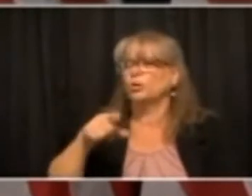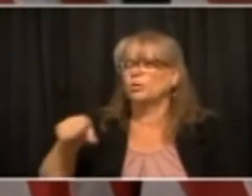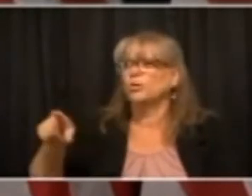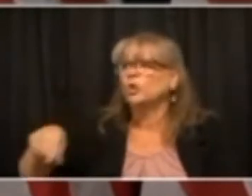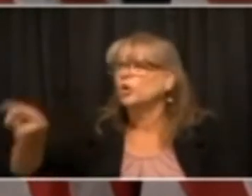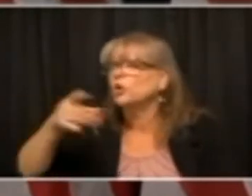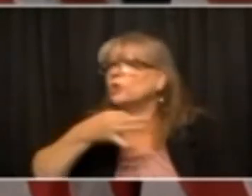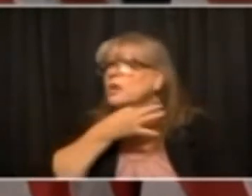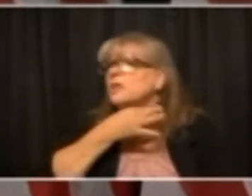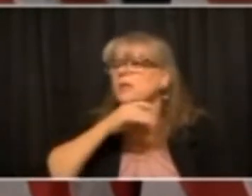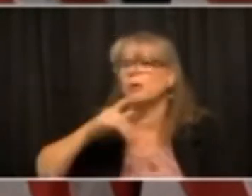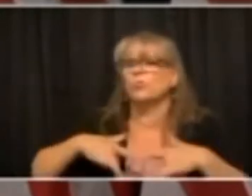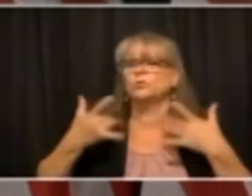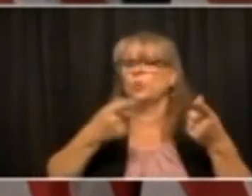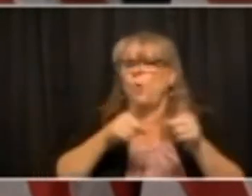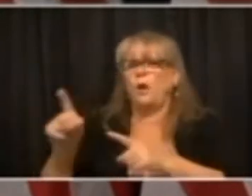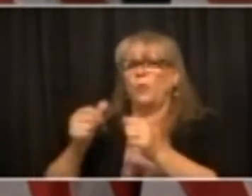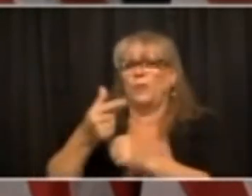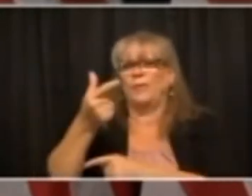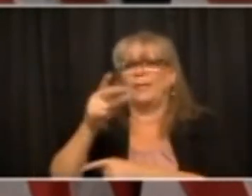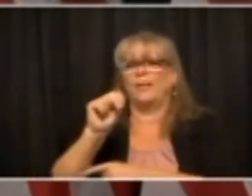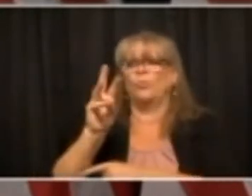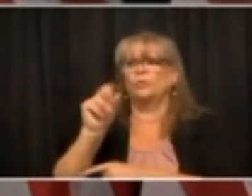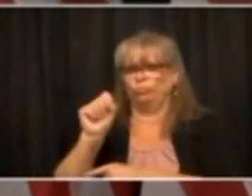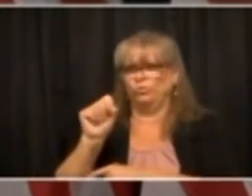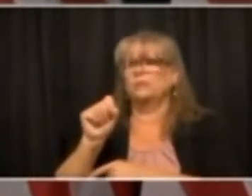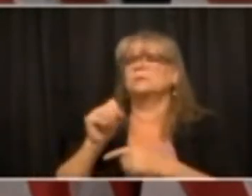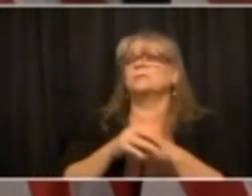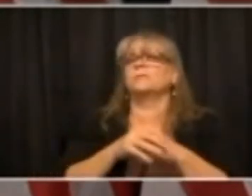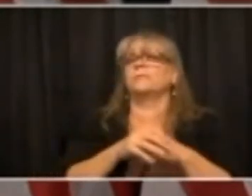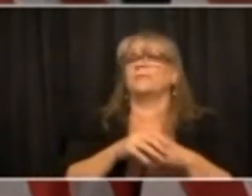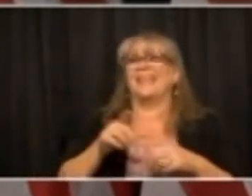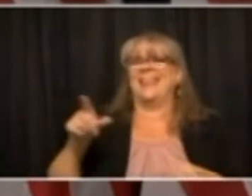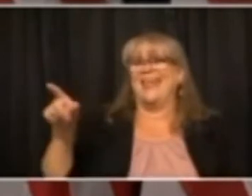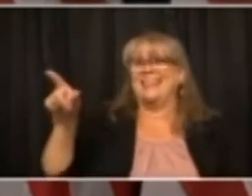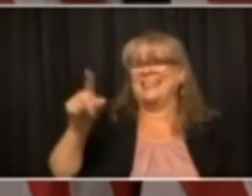a couple days ago and from my experience there there was still active fire on